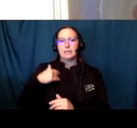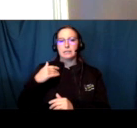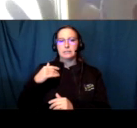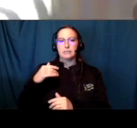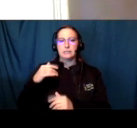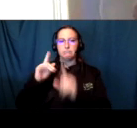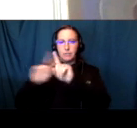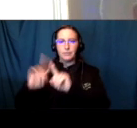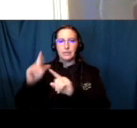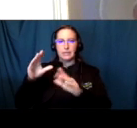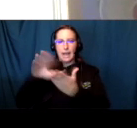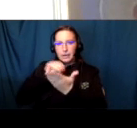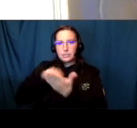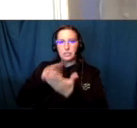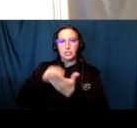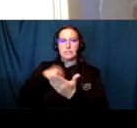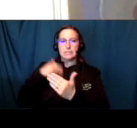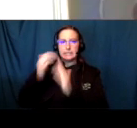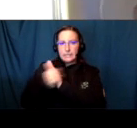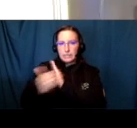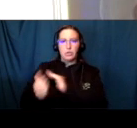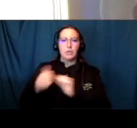they have for each age level what to expect for speech,